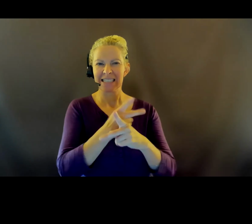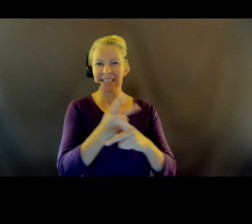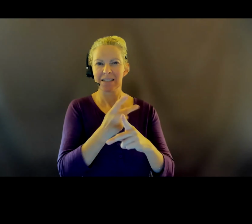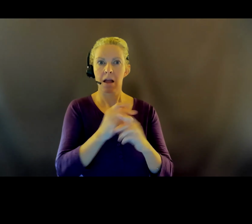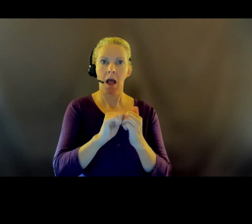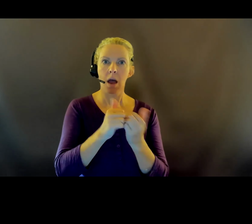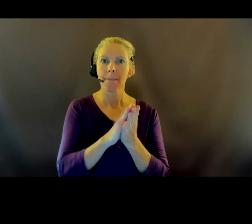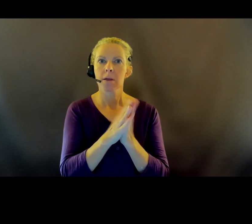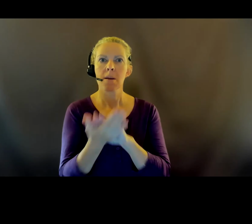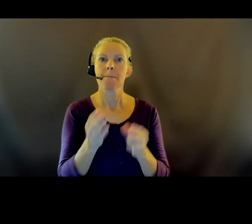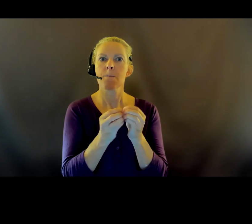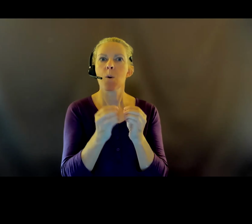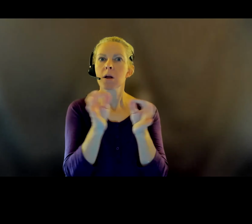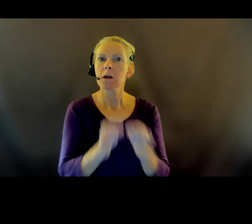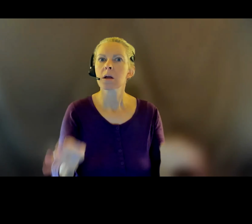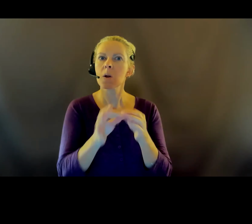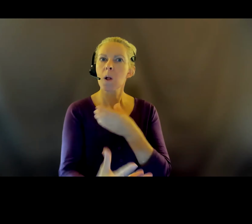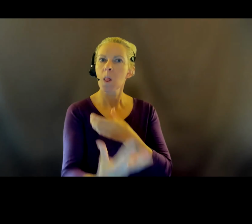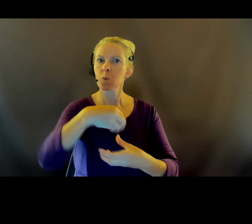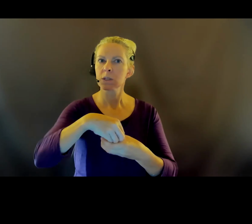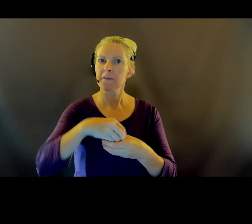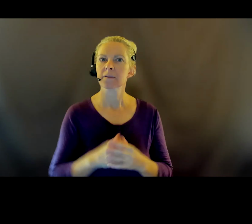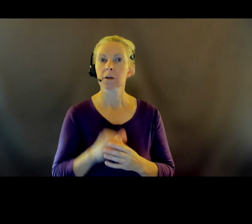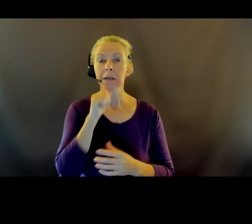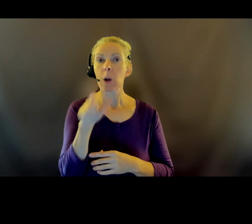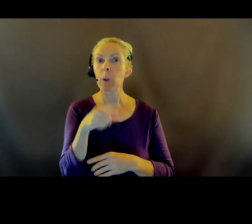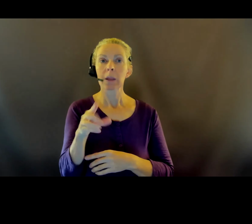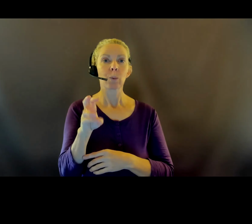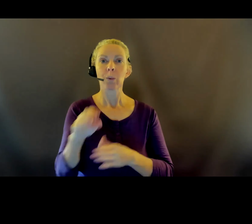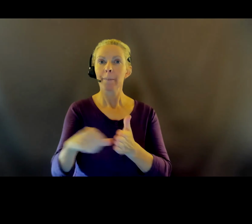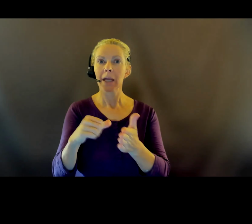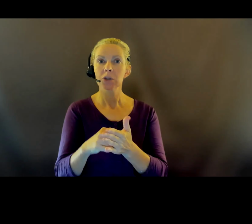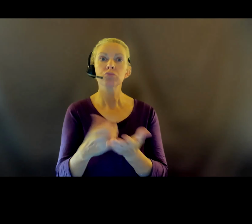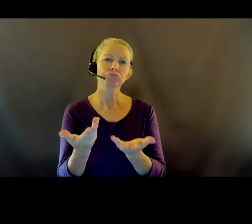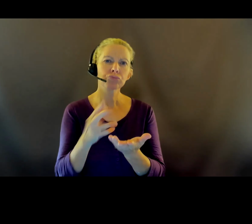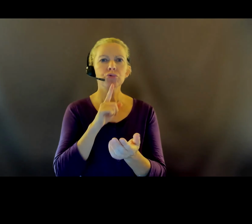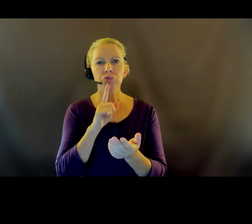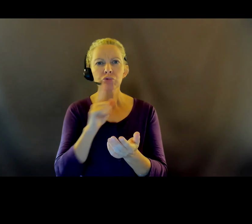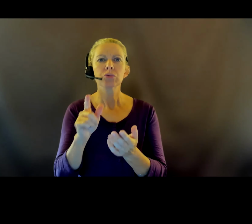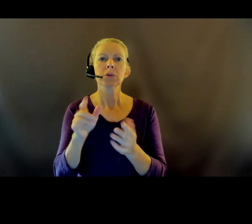than just the web site. That is important, for sure. Captioned videos are great.